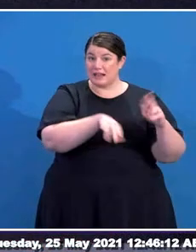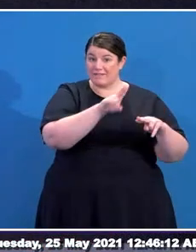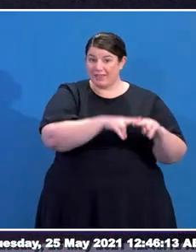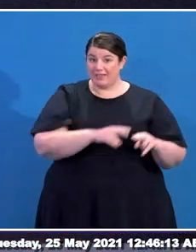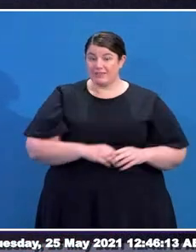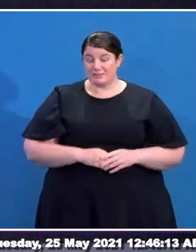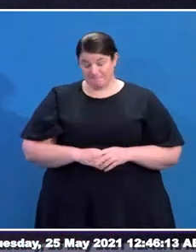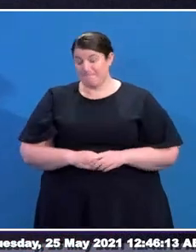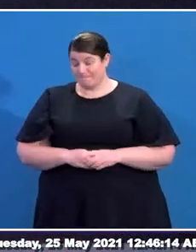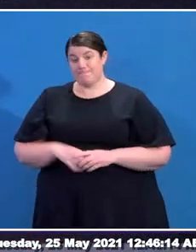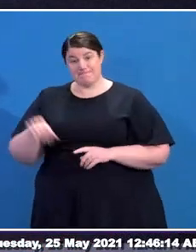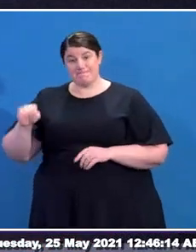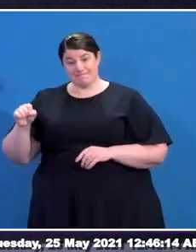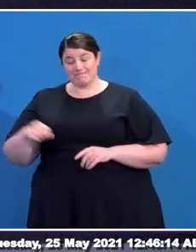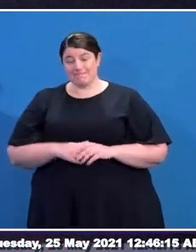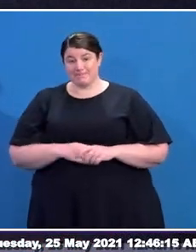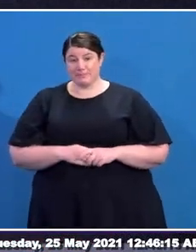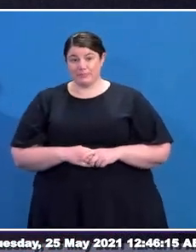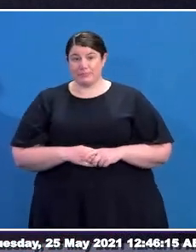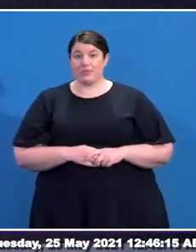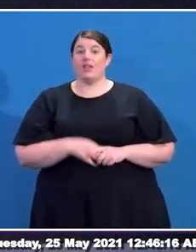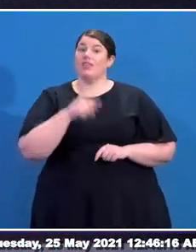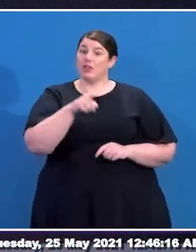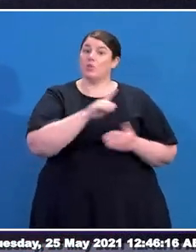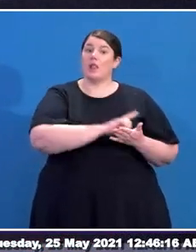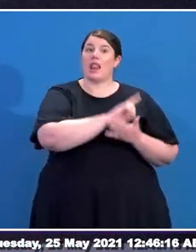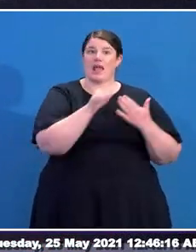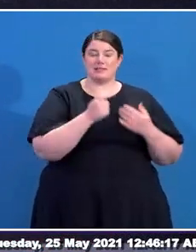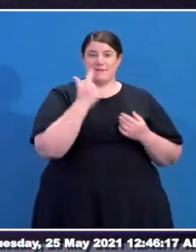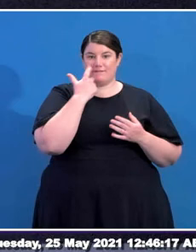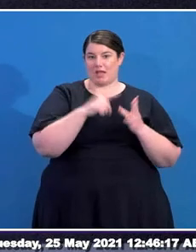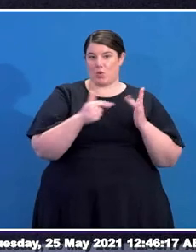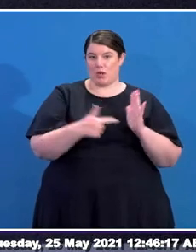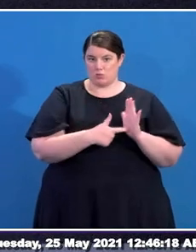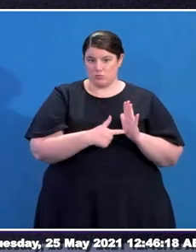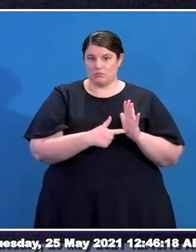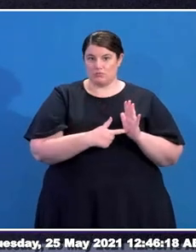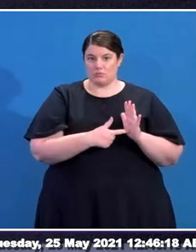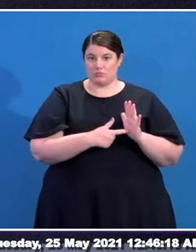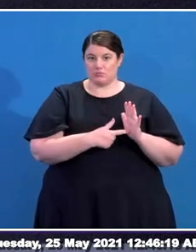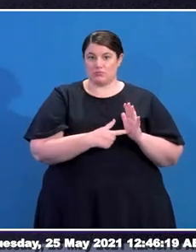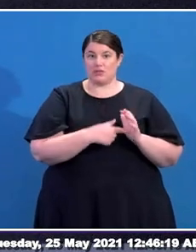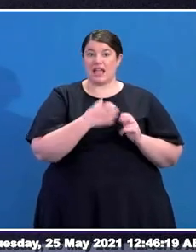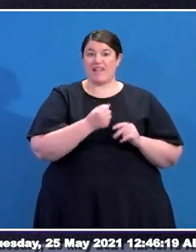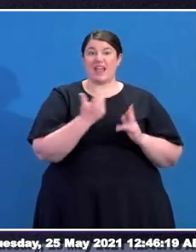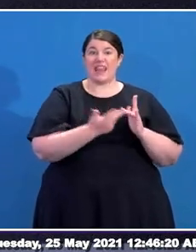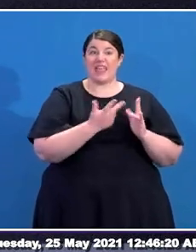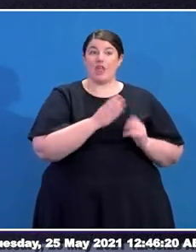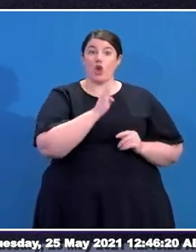Yes. And you later became aware that there had also been an anonymous complaint around the same time?